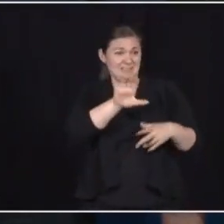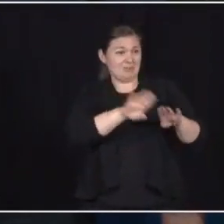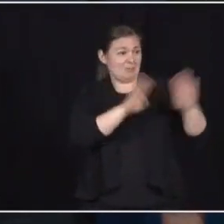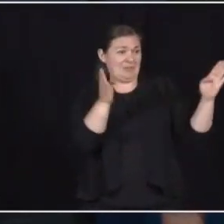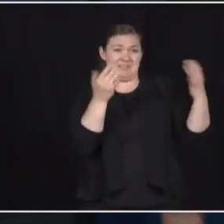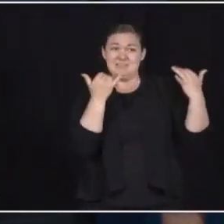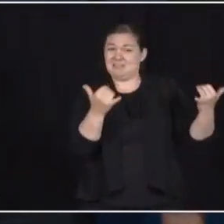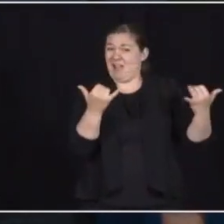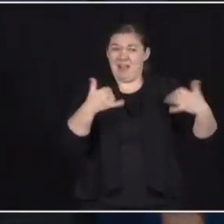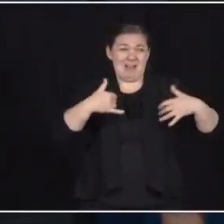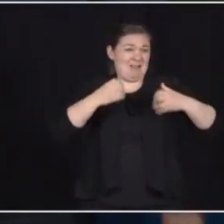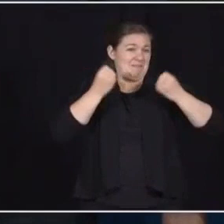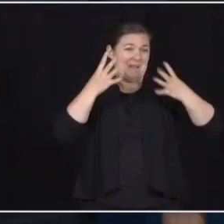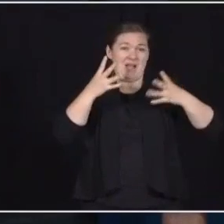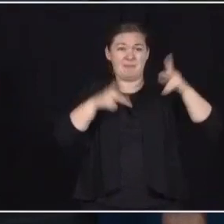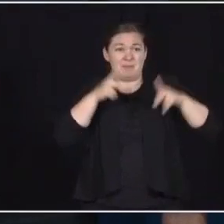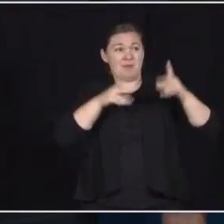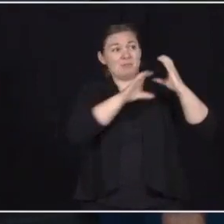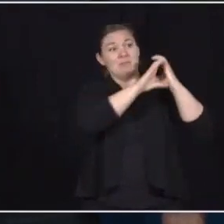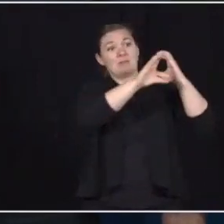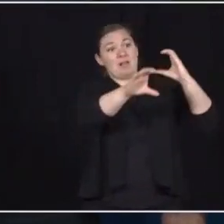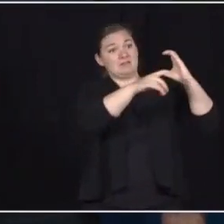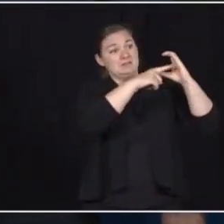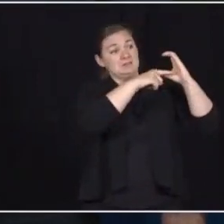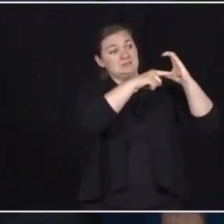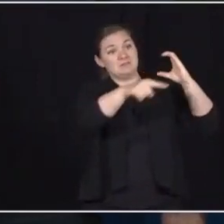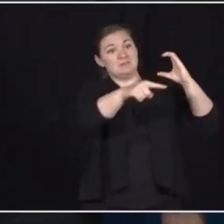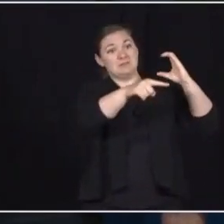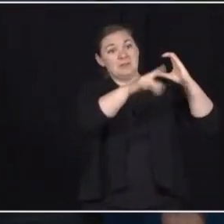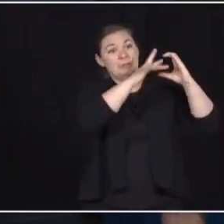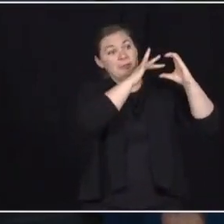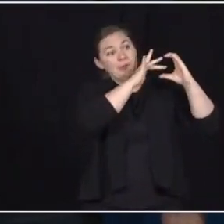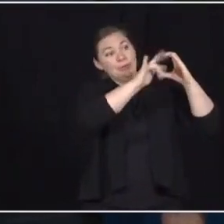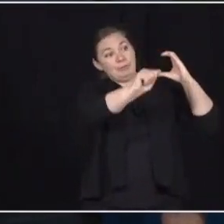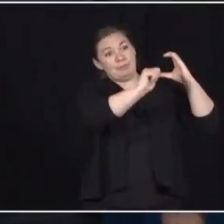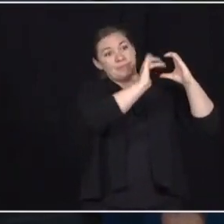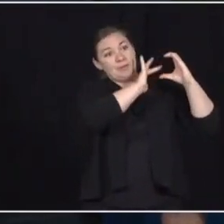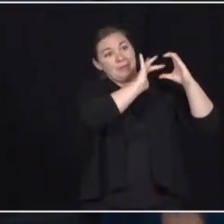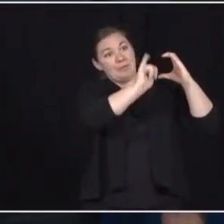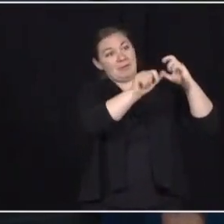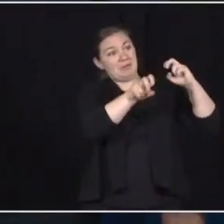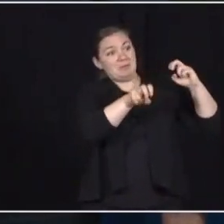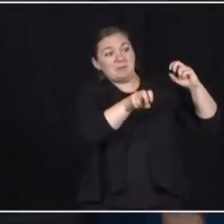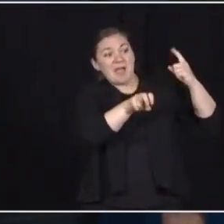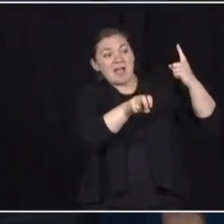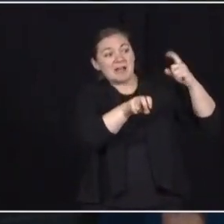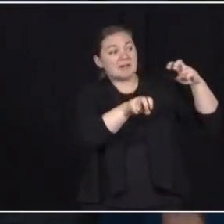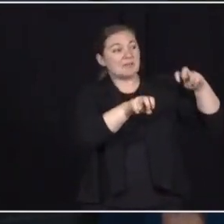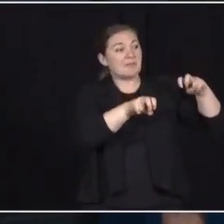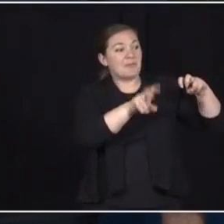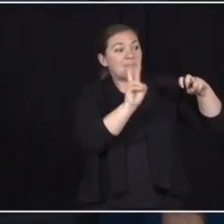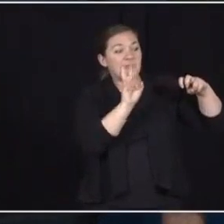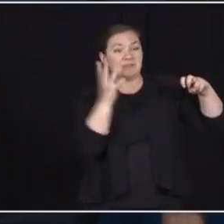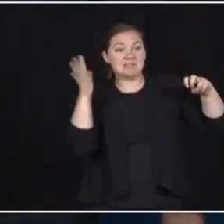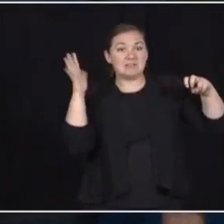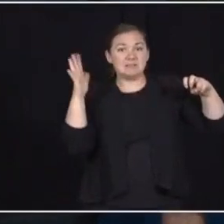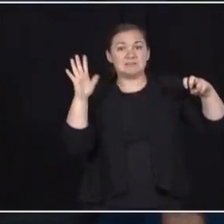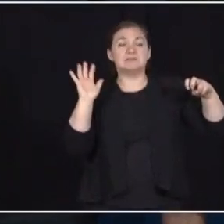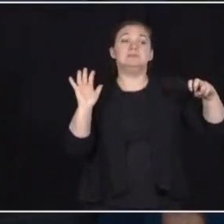tourism sector, but what is it what's it take to restore confidence? People just aren't going to go back to restaurants or go back on the transit because